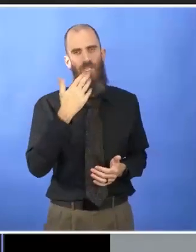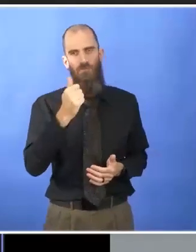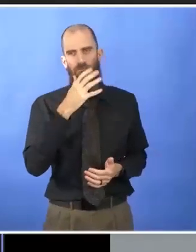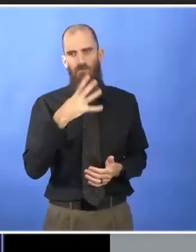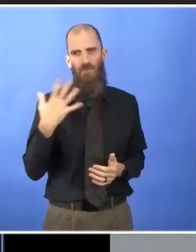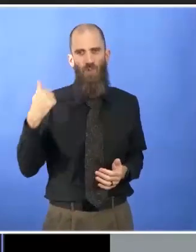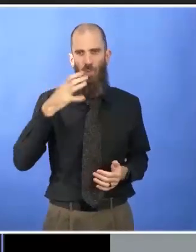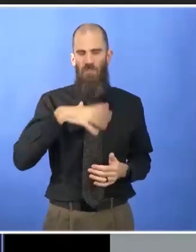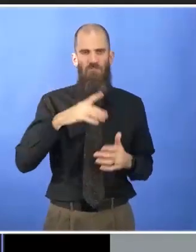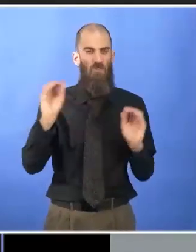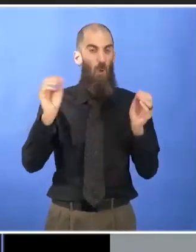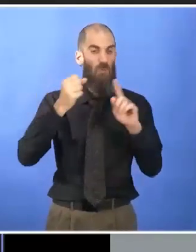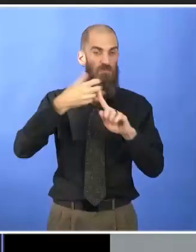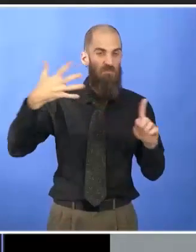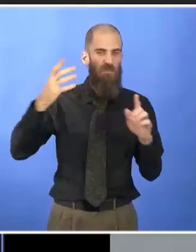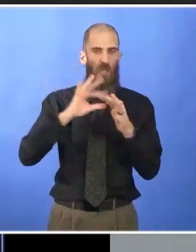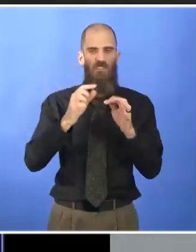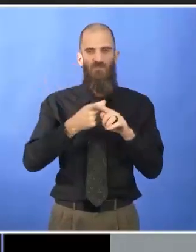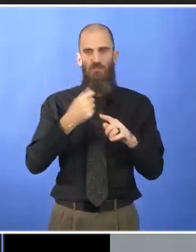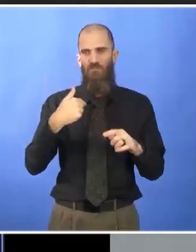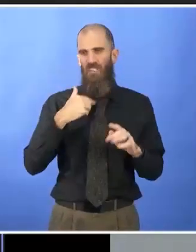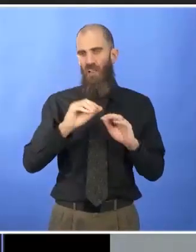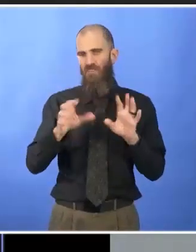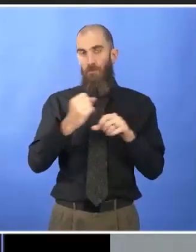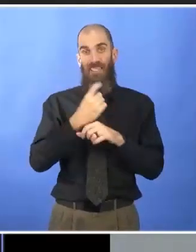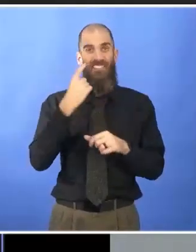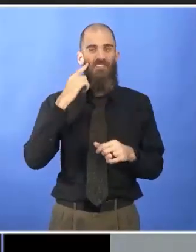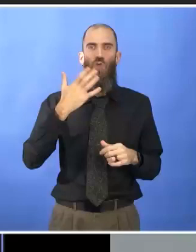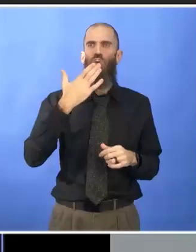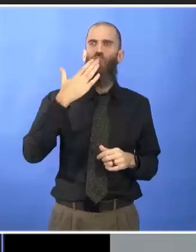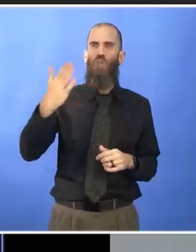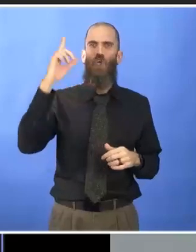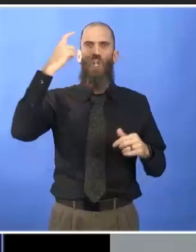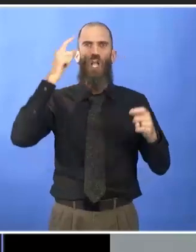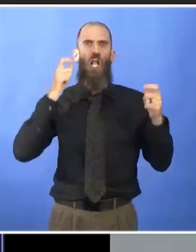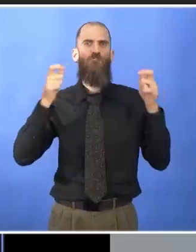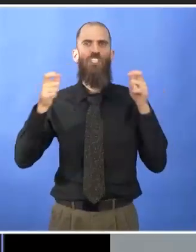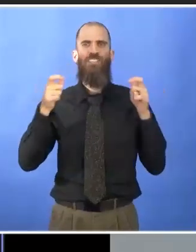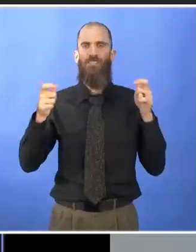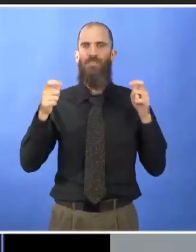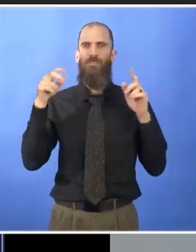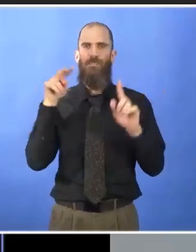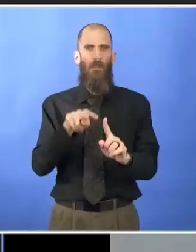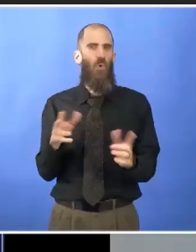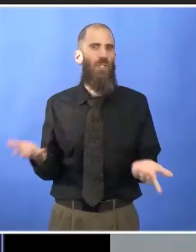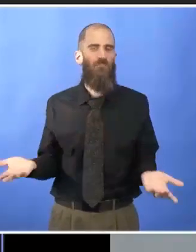NO COMMENT FROM ME. IT MAKES SENSE TO UPDATE THE RULES, SO THANKS TO THE TEAM